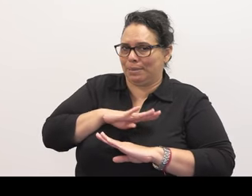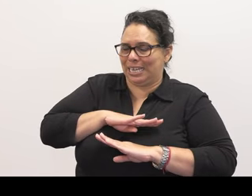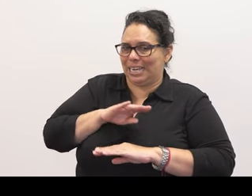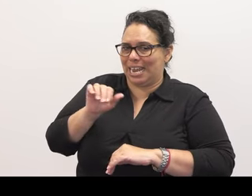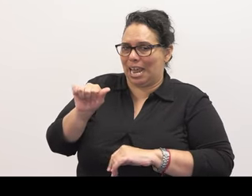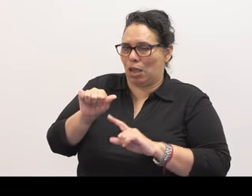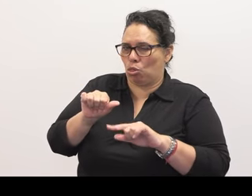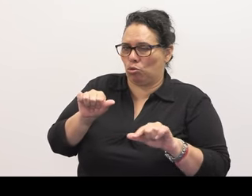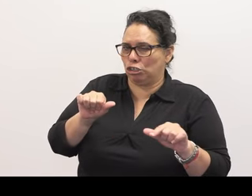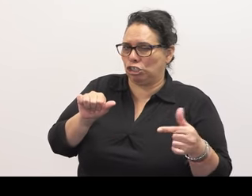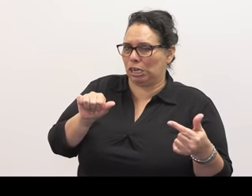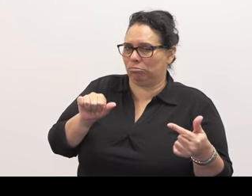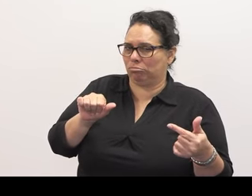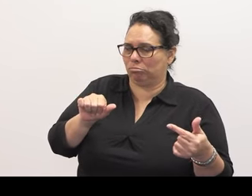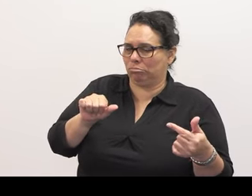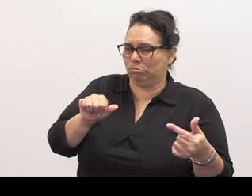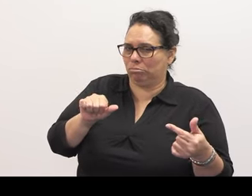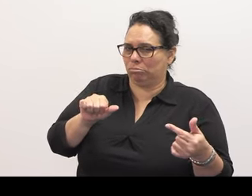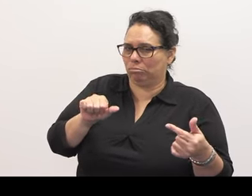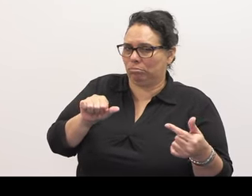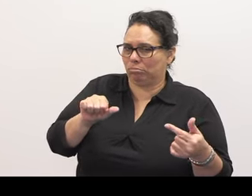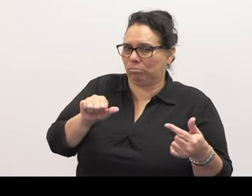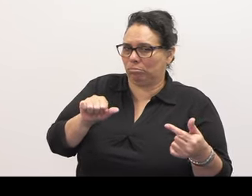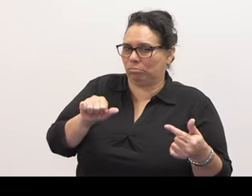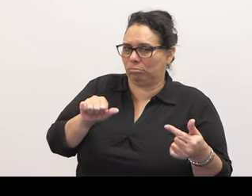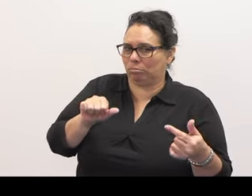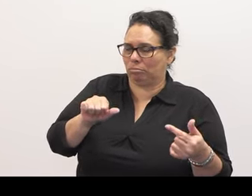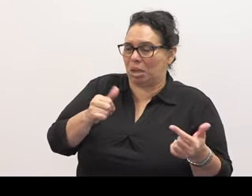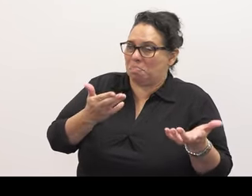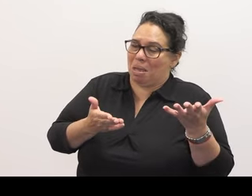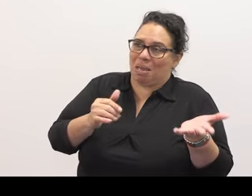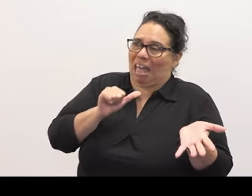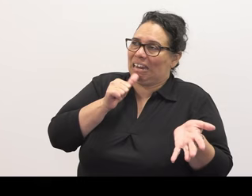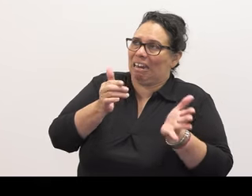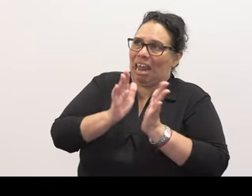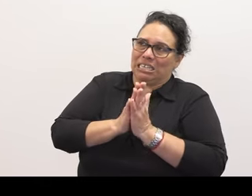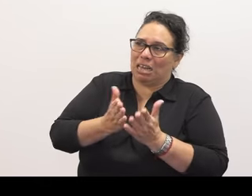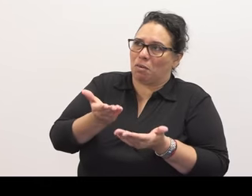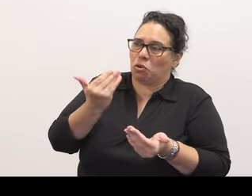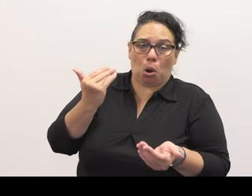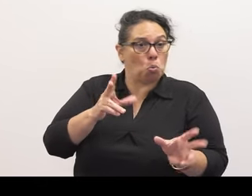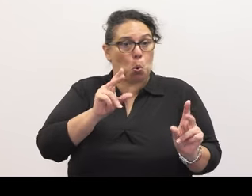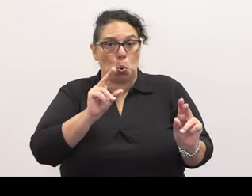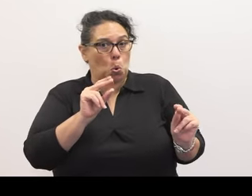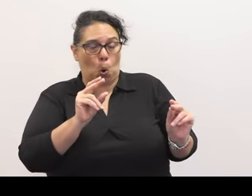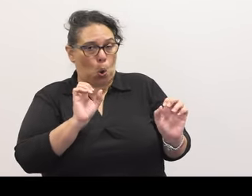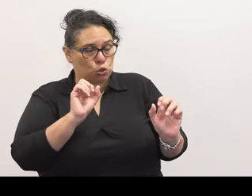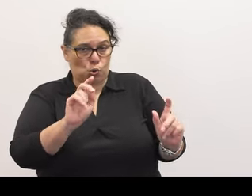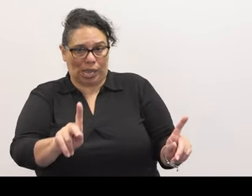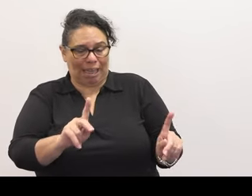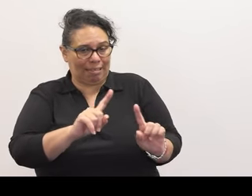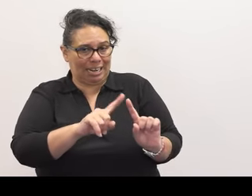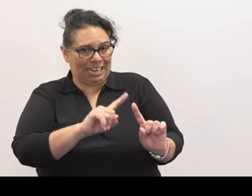and I didn't ask that ahead of time, so I know we don't. [Jill Baker] No, that's okay. There are different ways to answer the question.